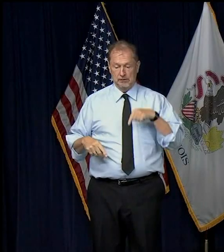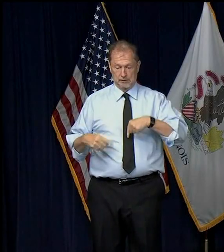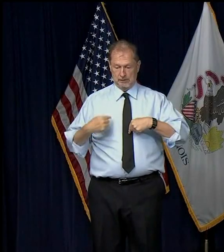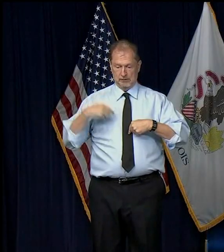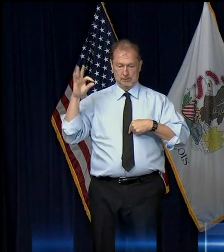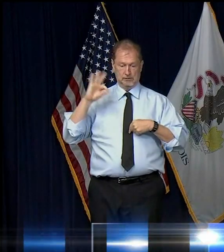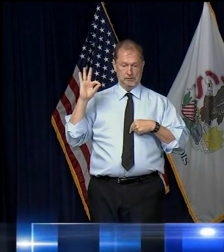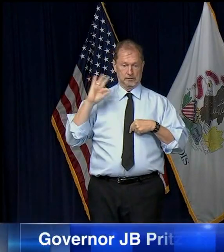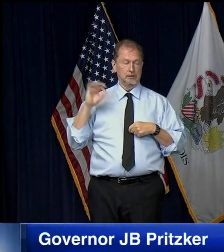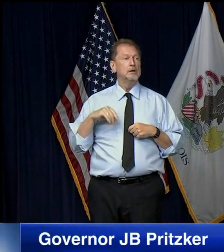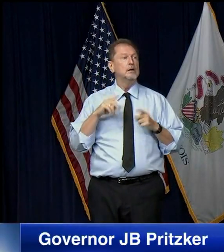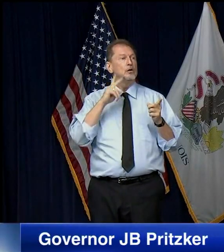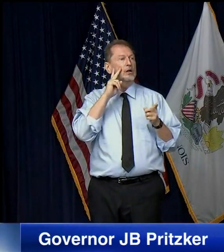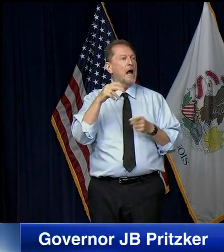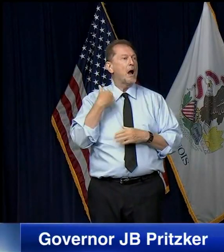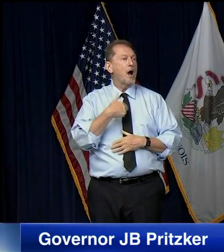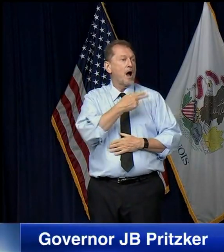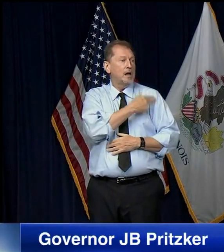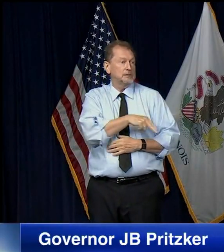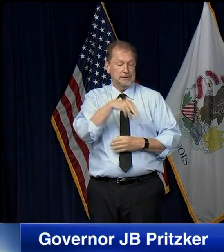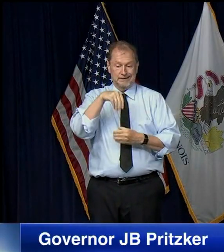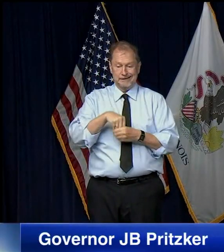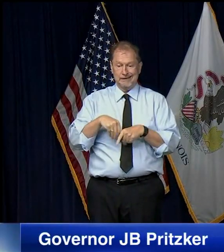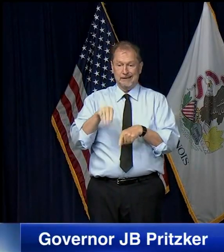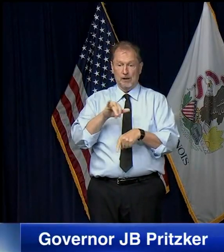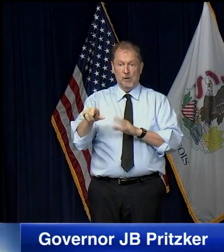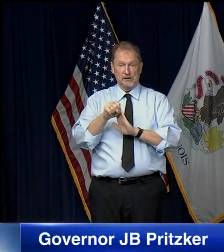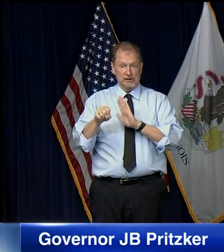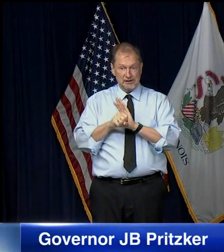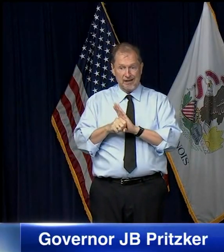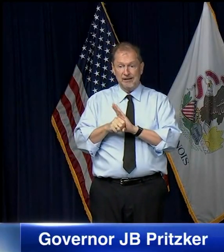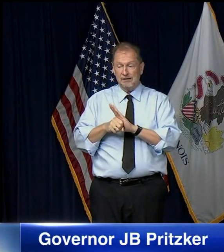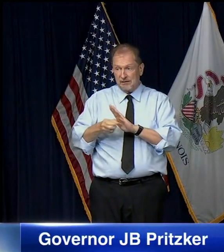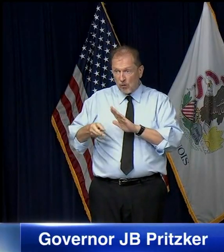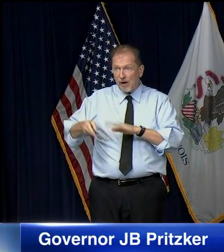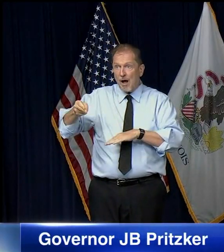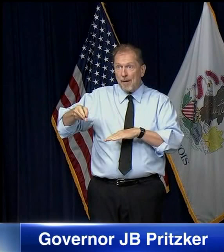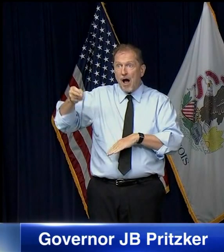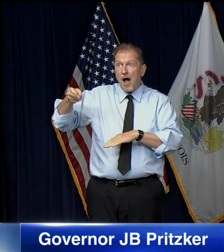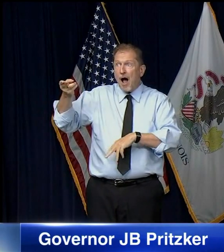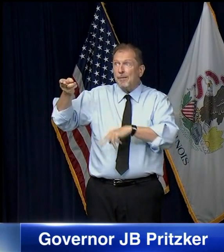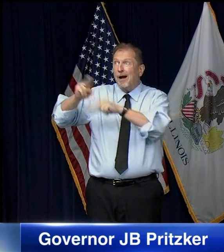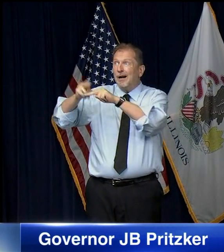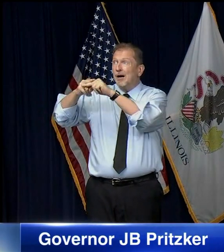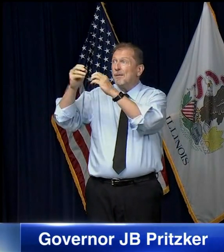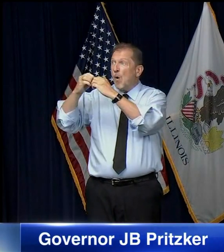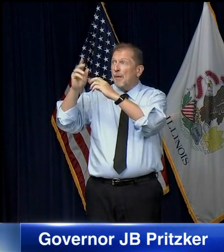PRONE TO SPREADING THE VIRUS UNKNOWINGLY. TAKE A LOOK. HOSPITALIZATION RATES ARE